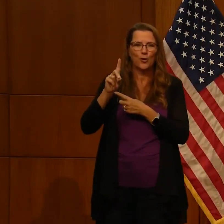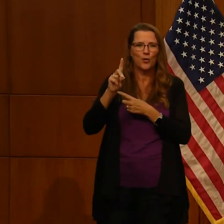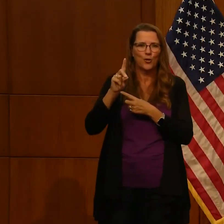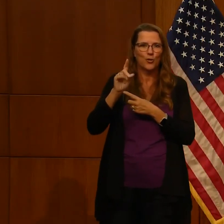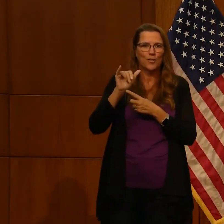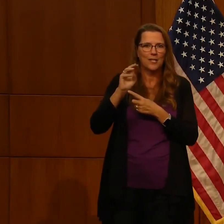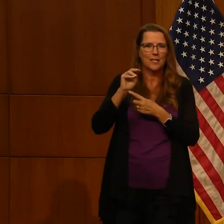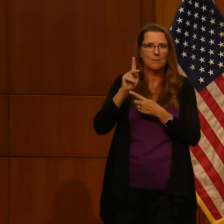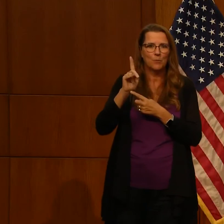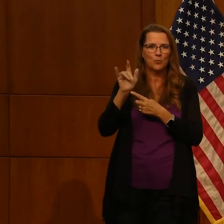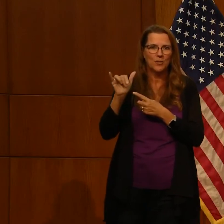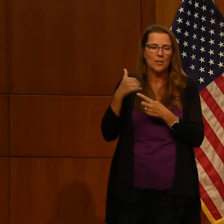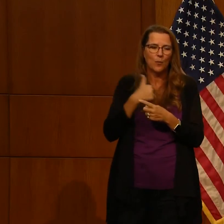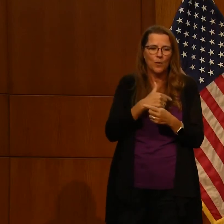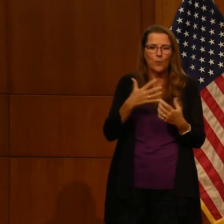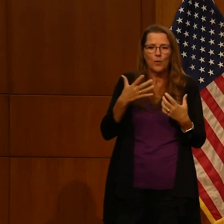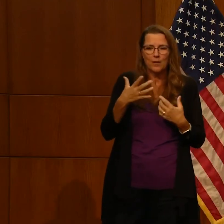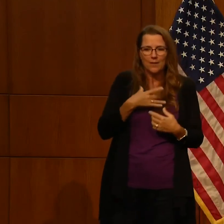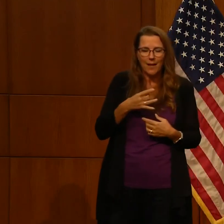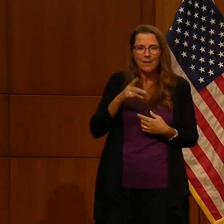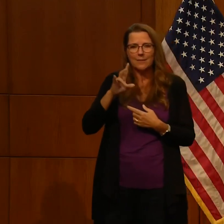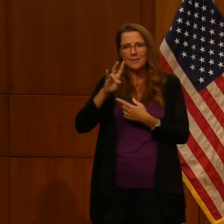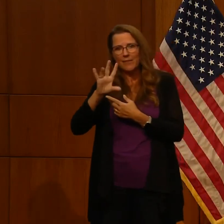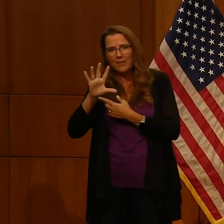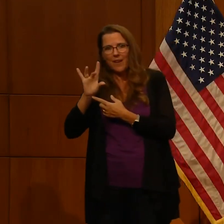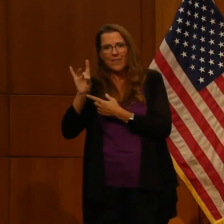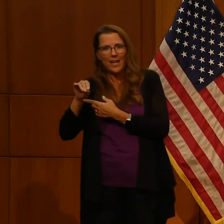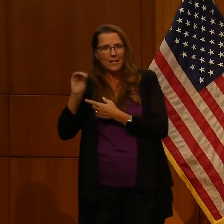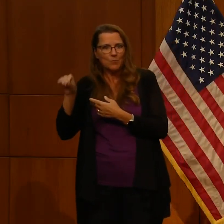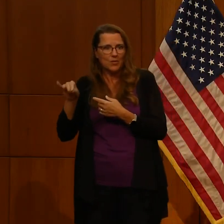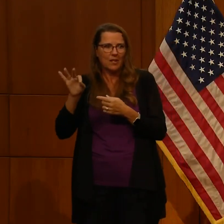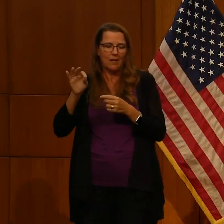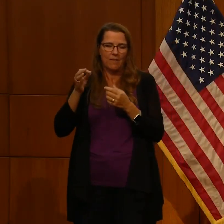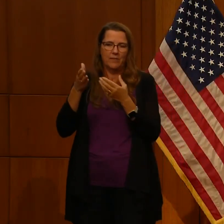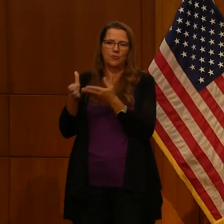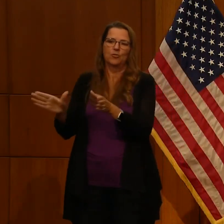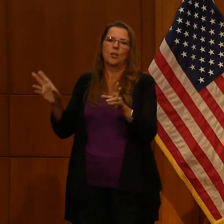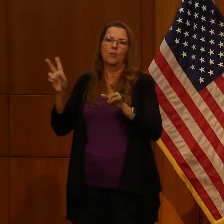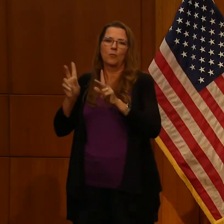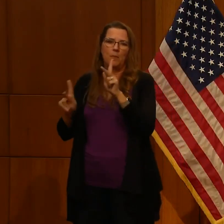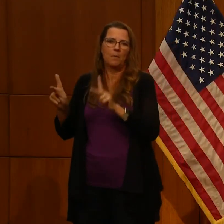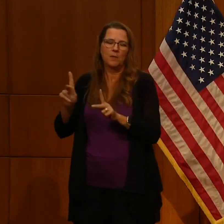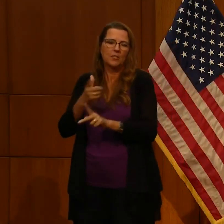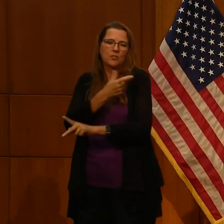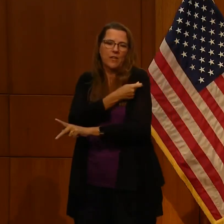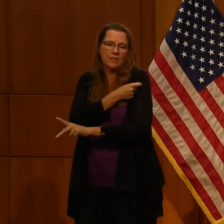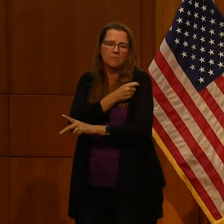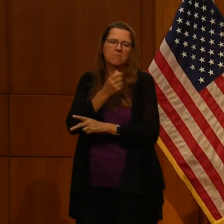THIS, YOU KNOW, HERD IMMUNITY. WE LIKE 75 TO 80% OF THE POPULATION VACCINATED AND I